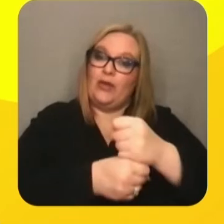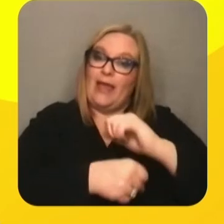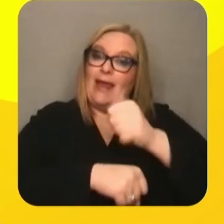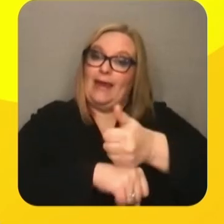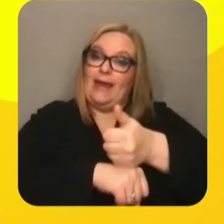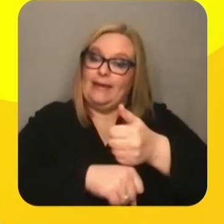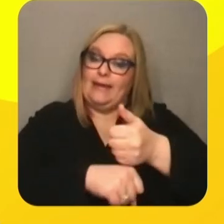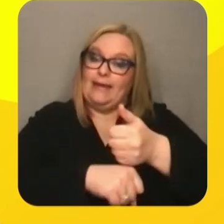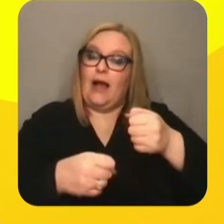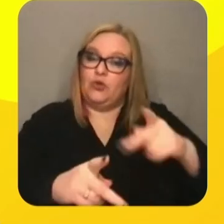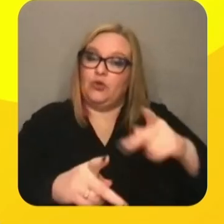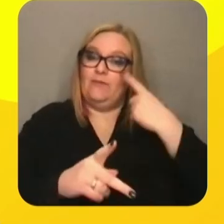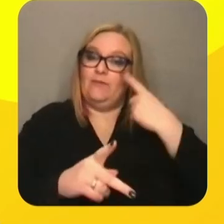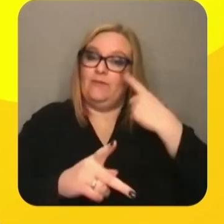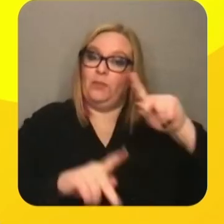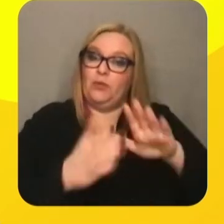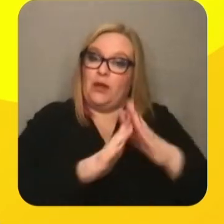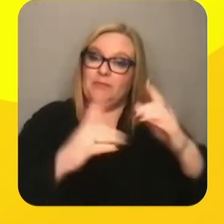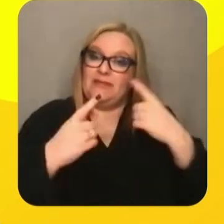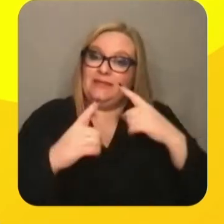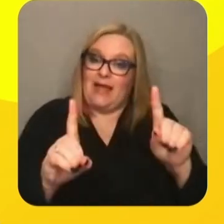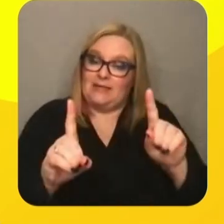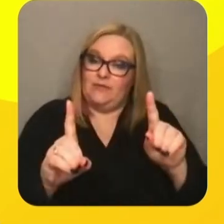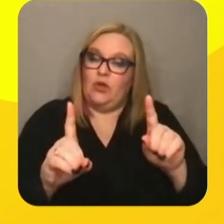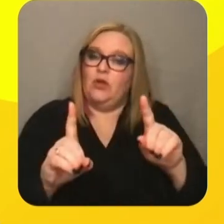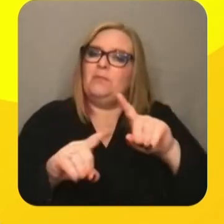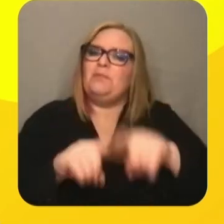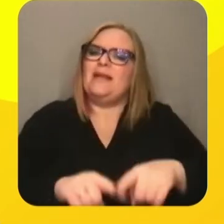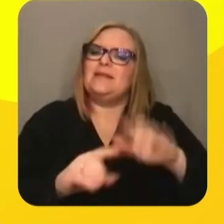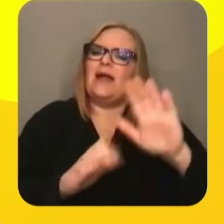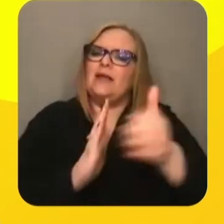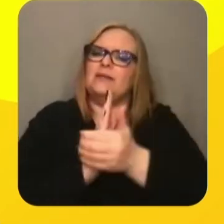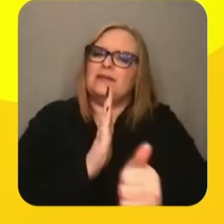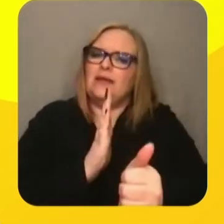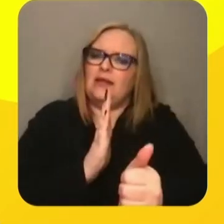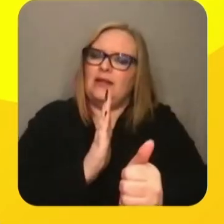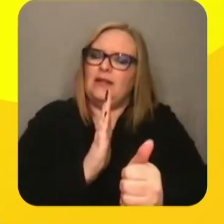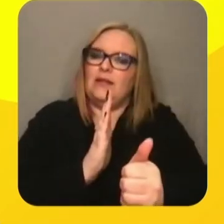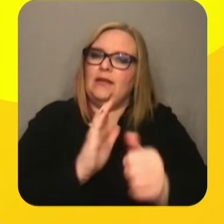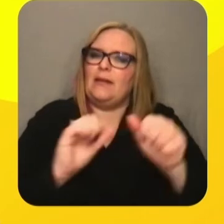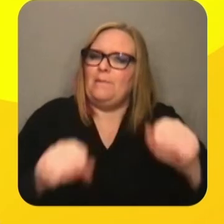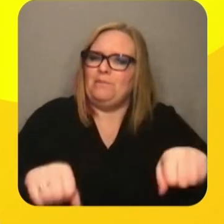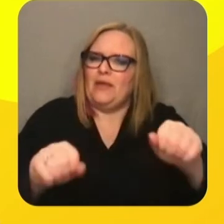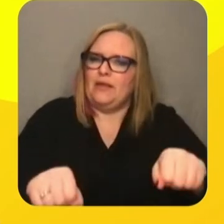at SNAP based on their talent and abilities and their unique abilities and of course, the insights that they bring.